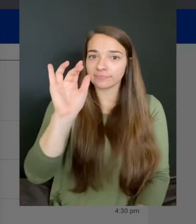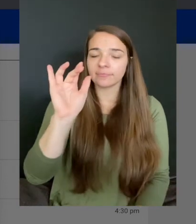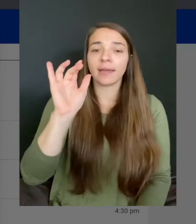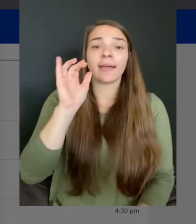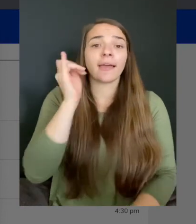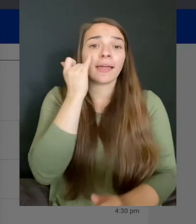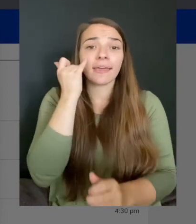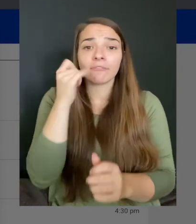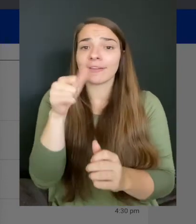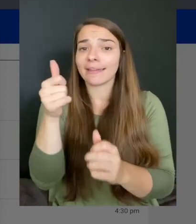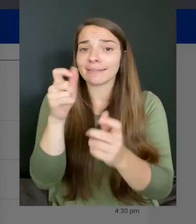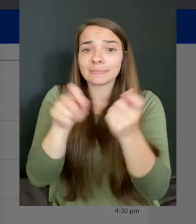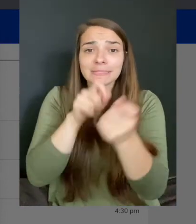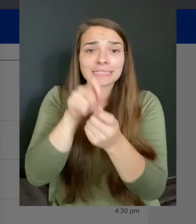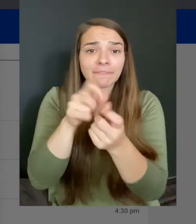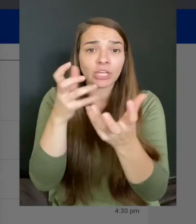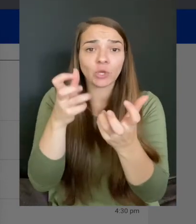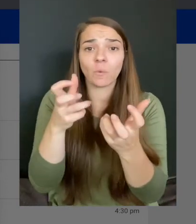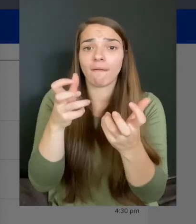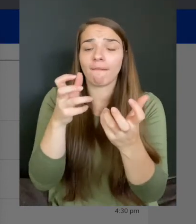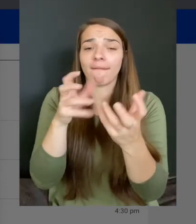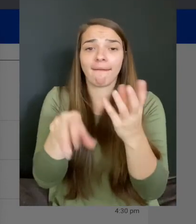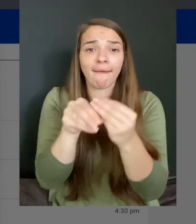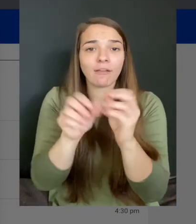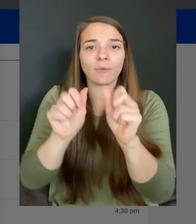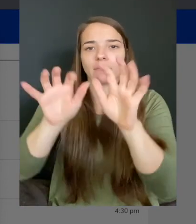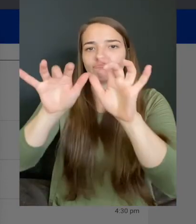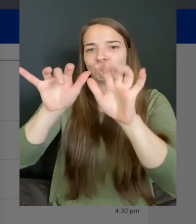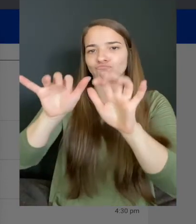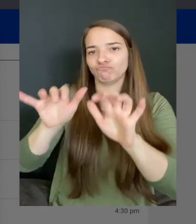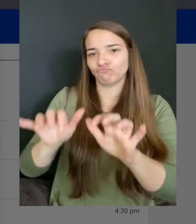anything specific that you're wanting to talk about, you can add in a note to give them